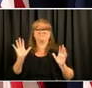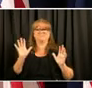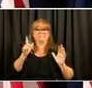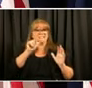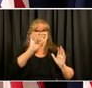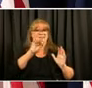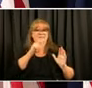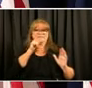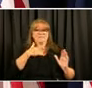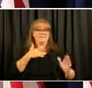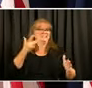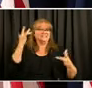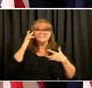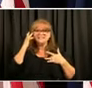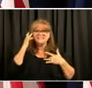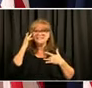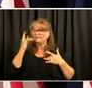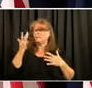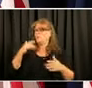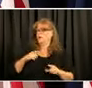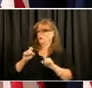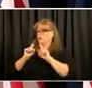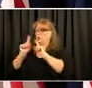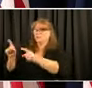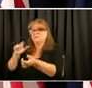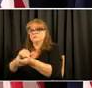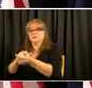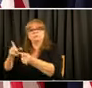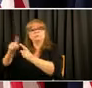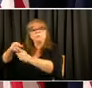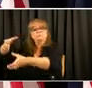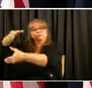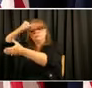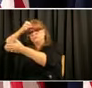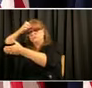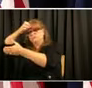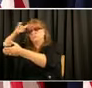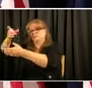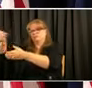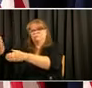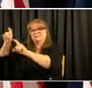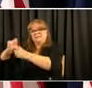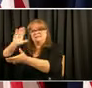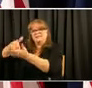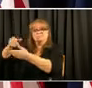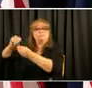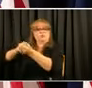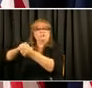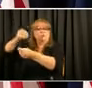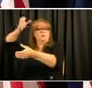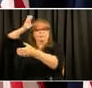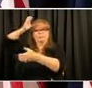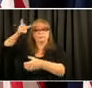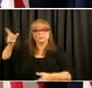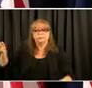diagnose you and determine if you need to be tested you can do that but all a doctor would say